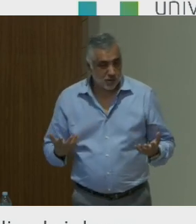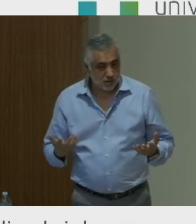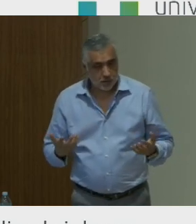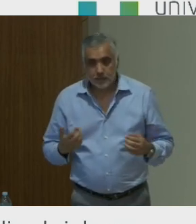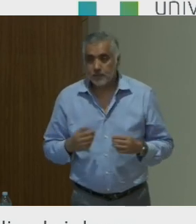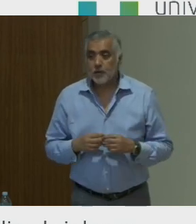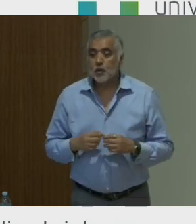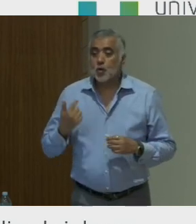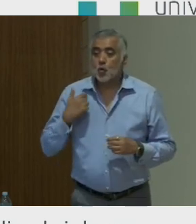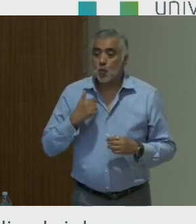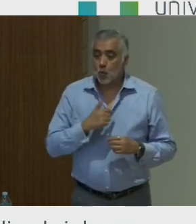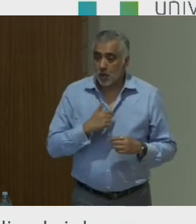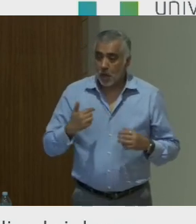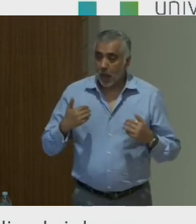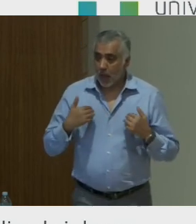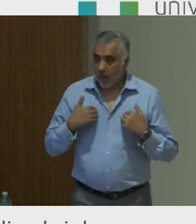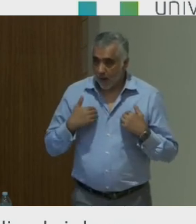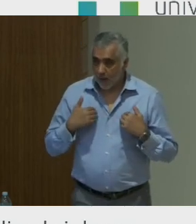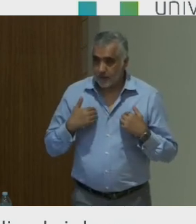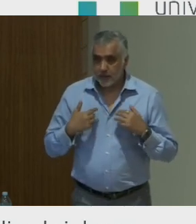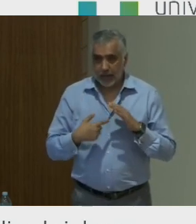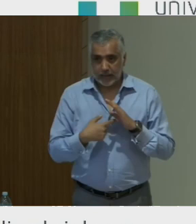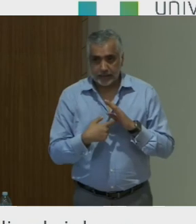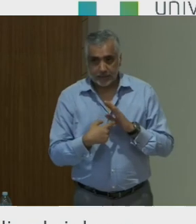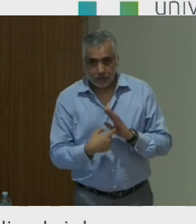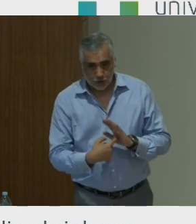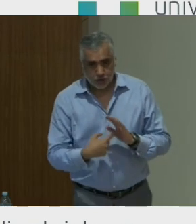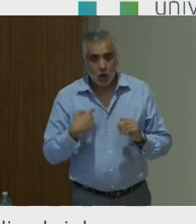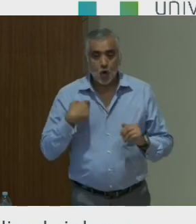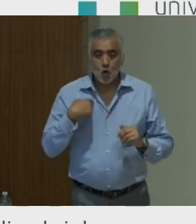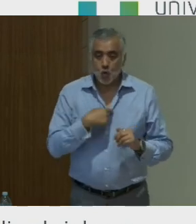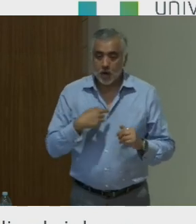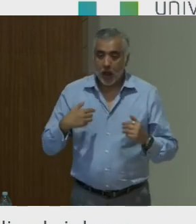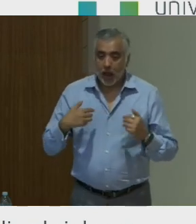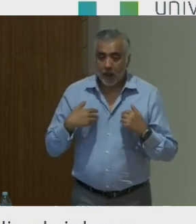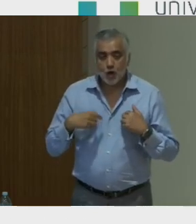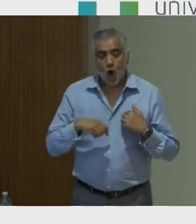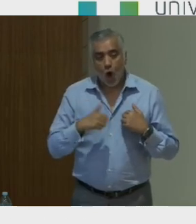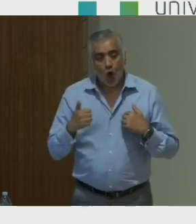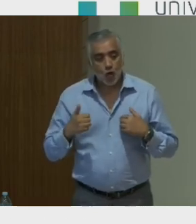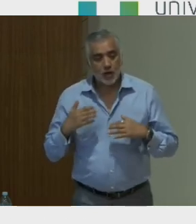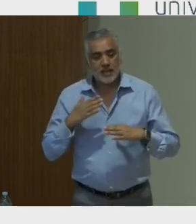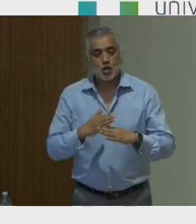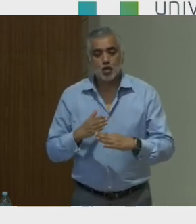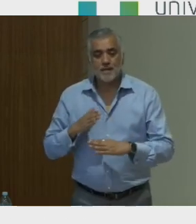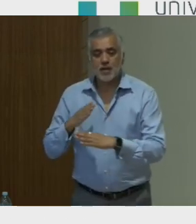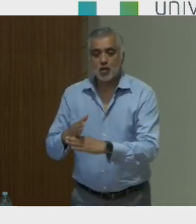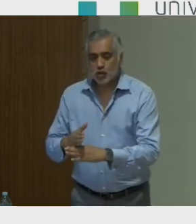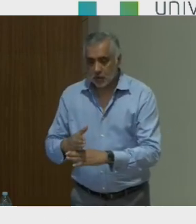We have exhibitions, we have other interventions, but no evaluation.